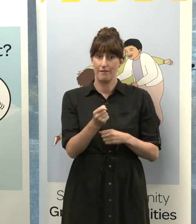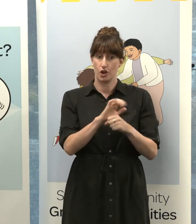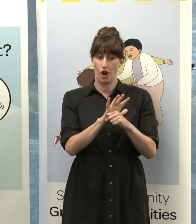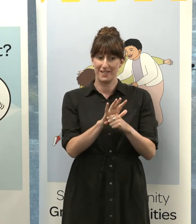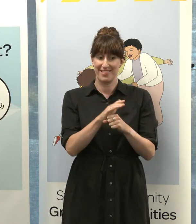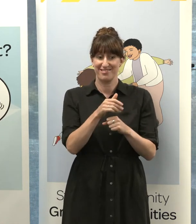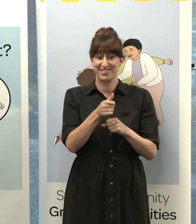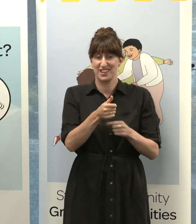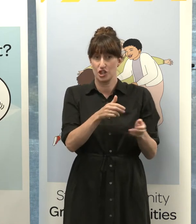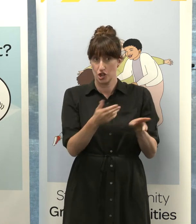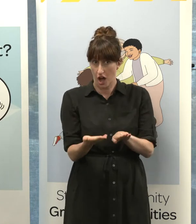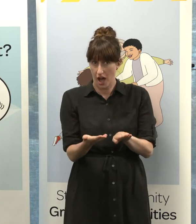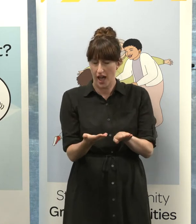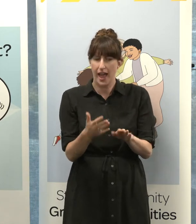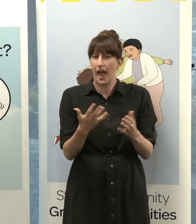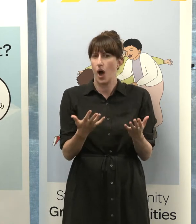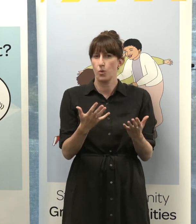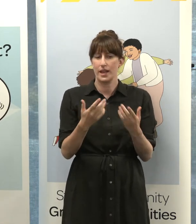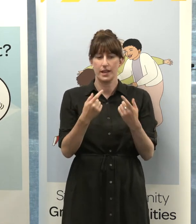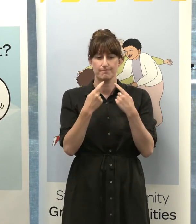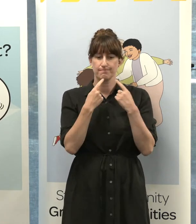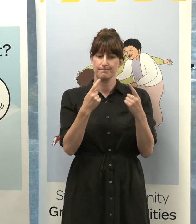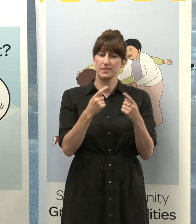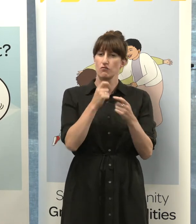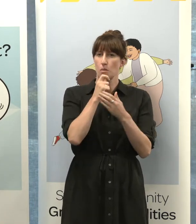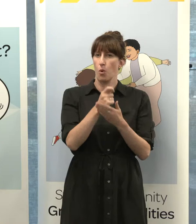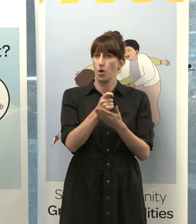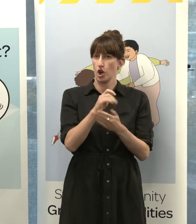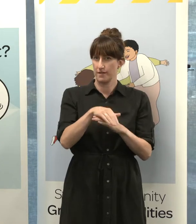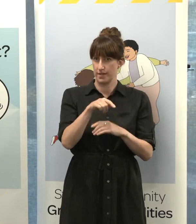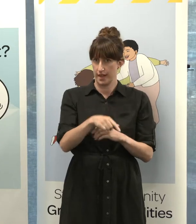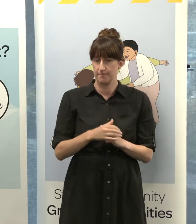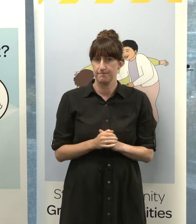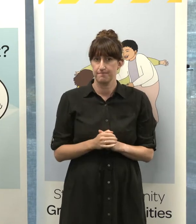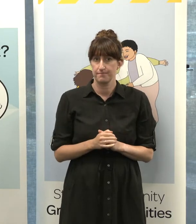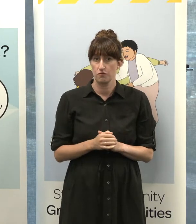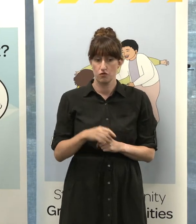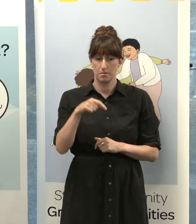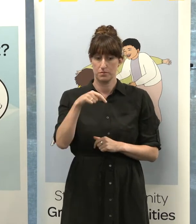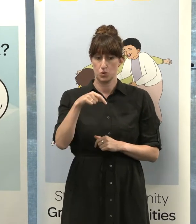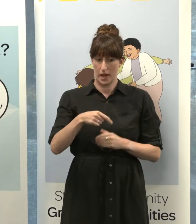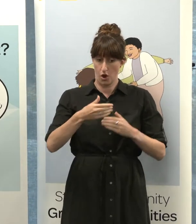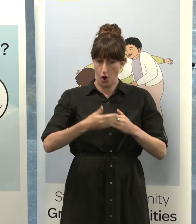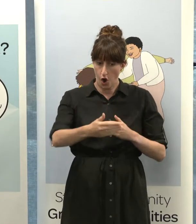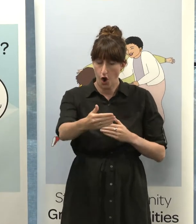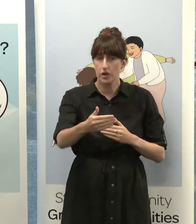I would like to explain some changes to our reporting of